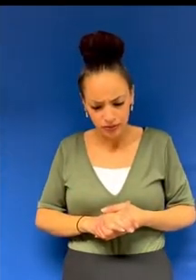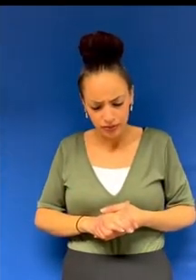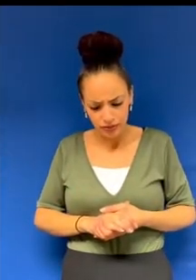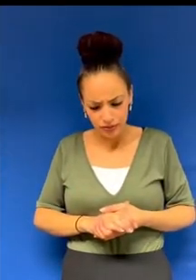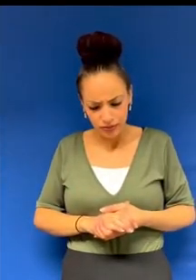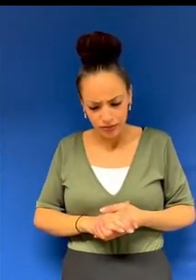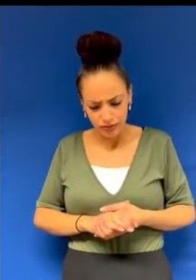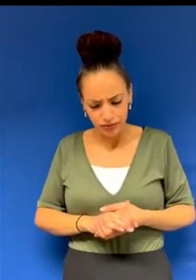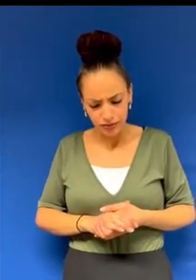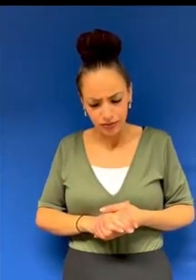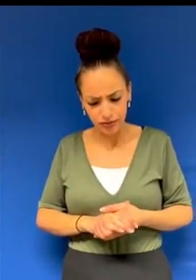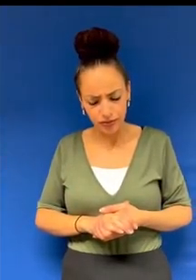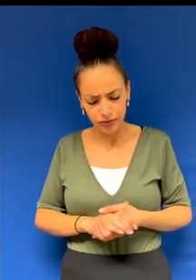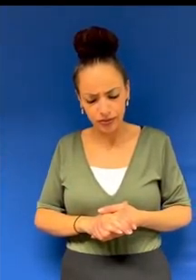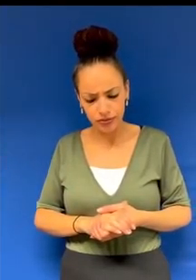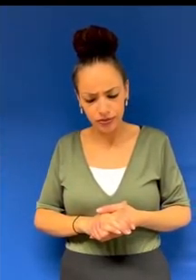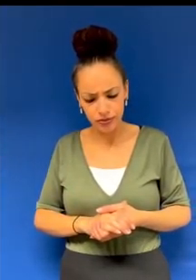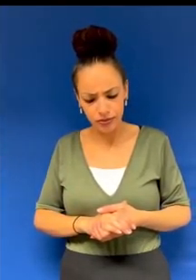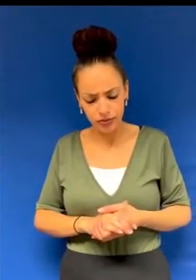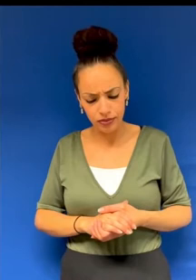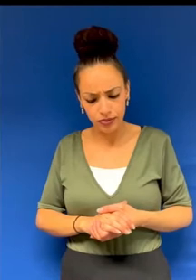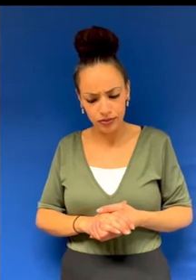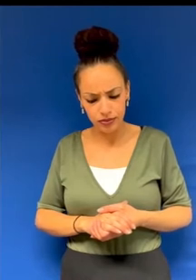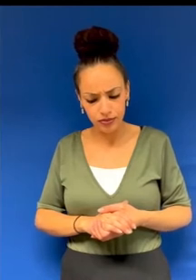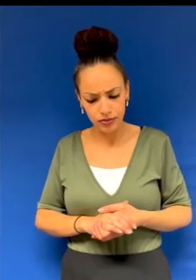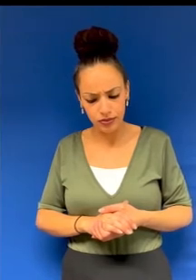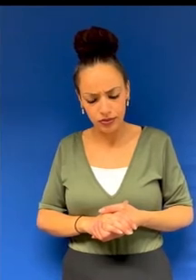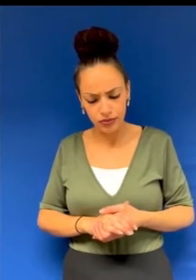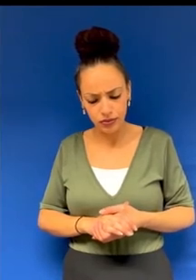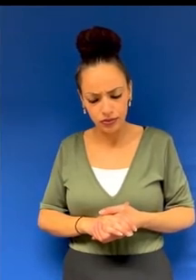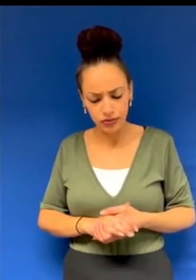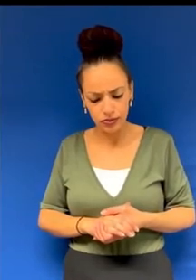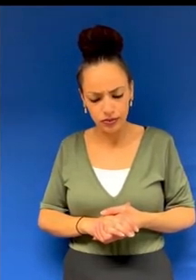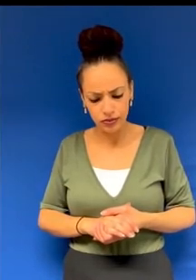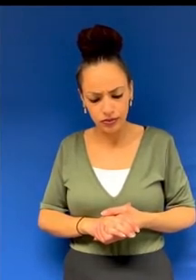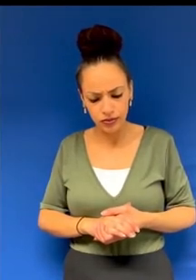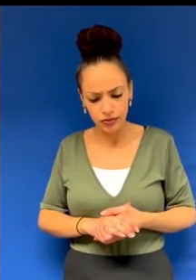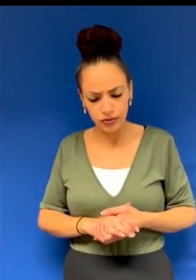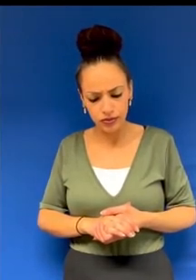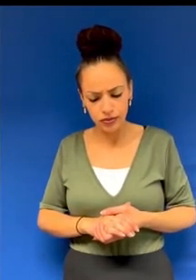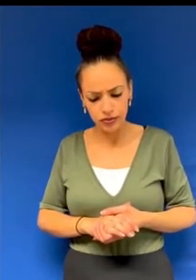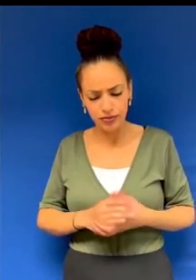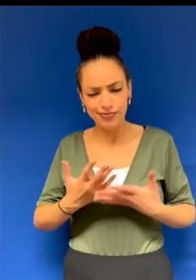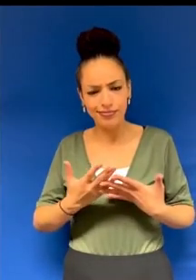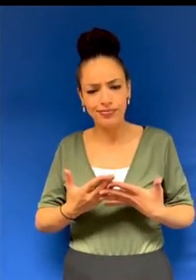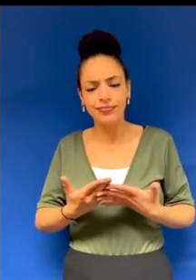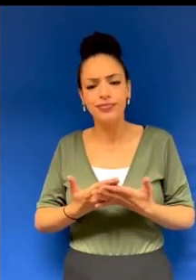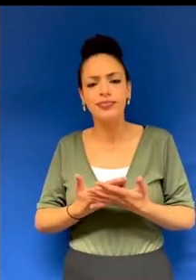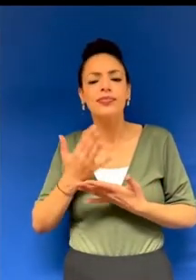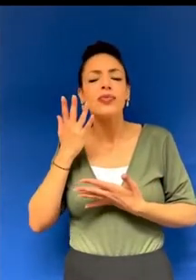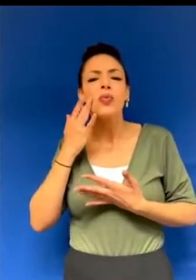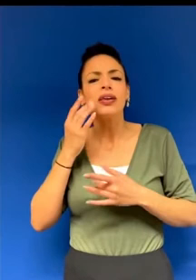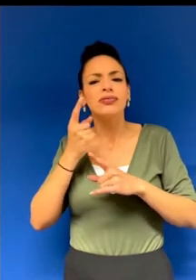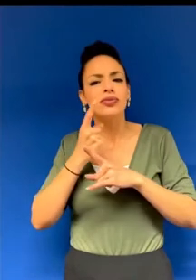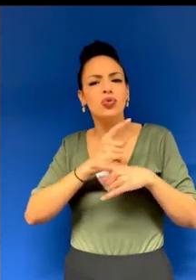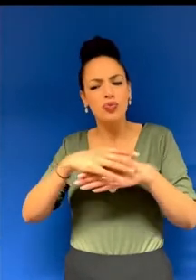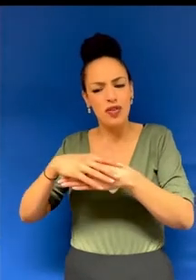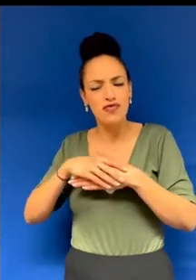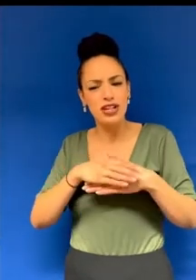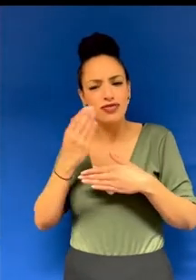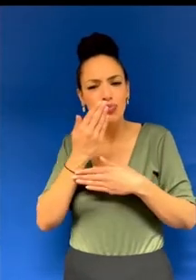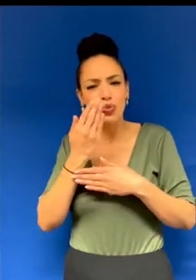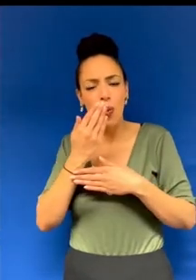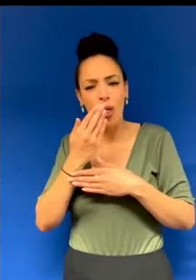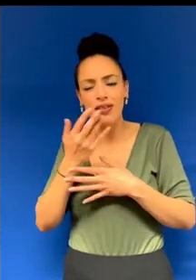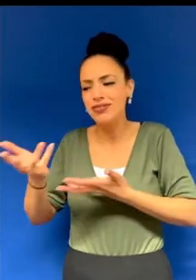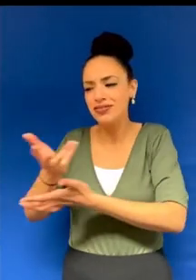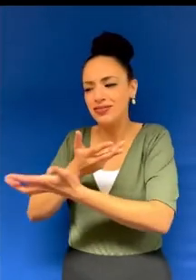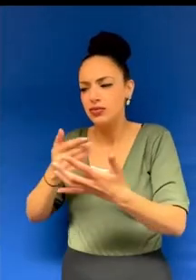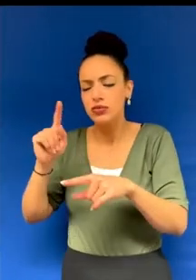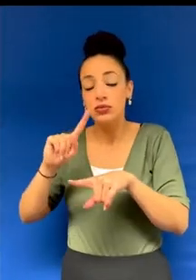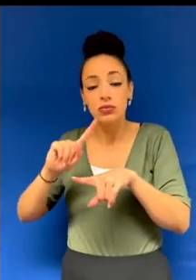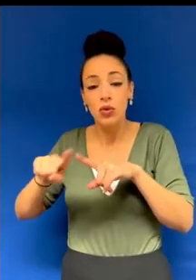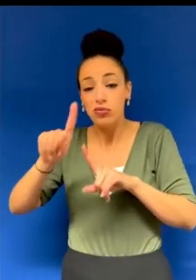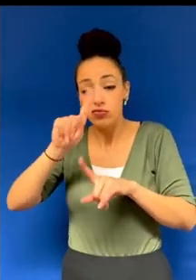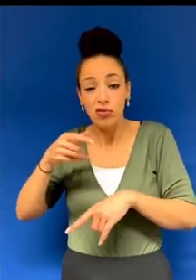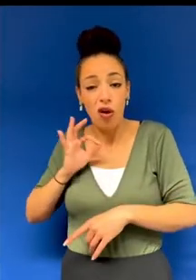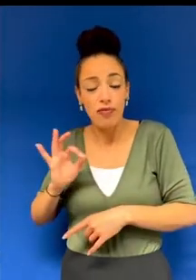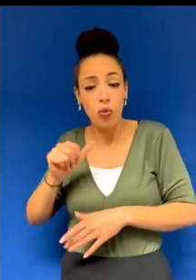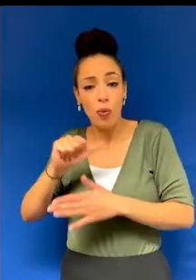to challenge frustrations they've had, the way gentrification has played over the last decade.